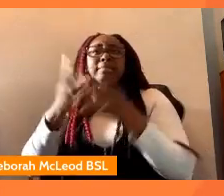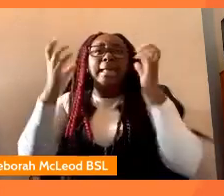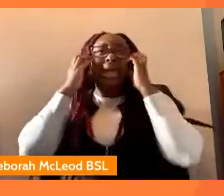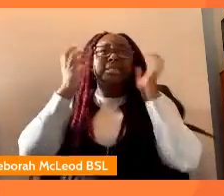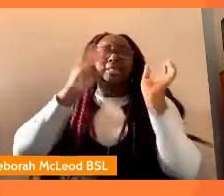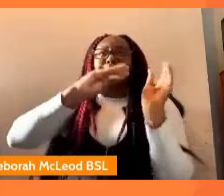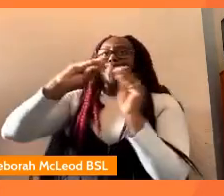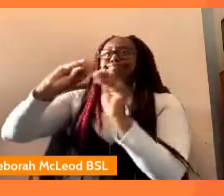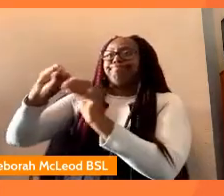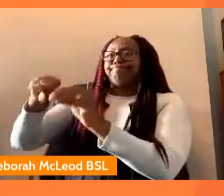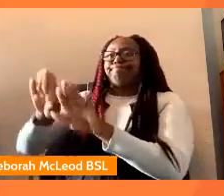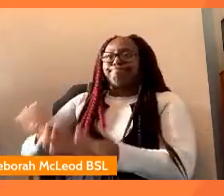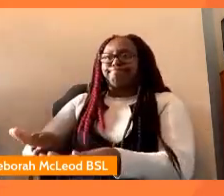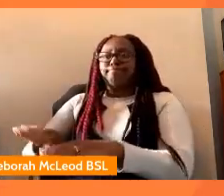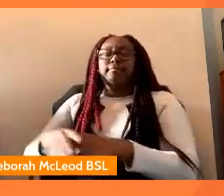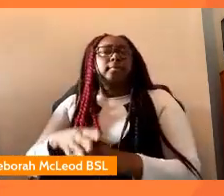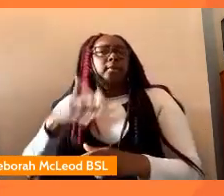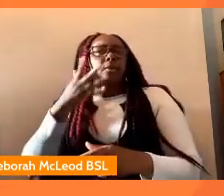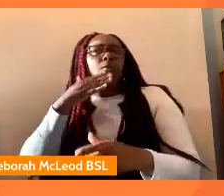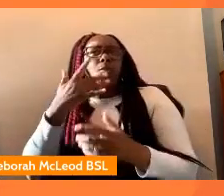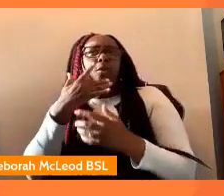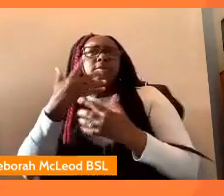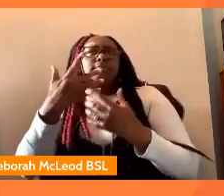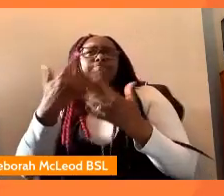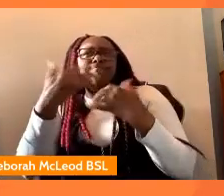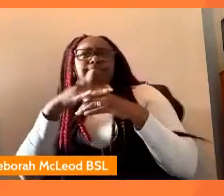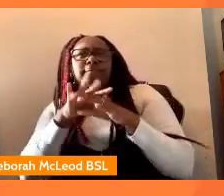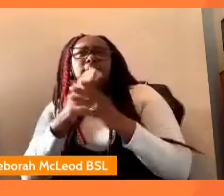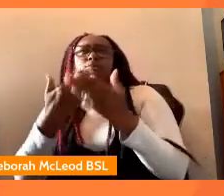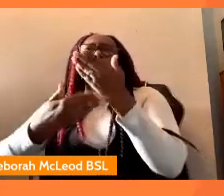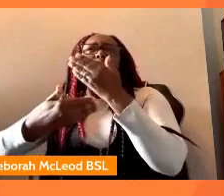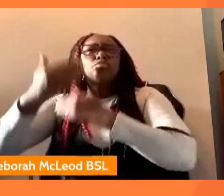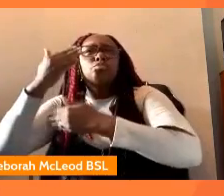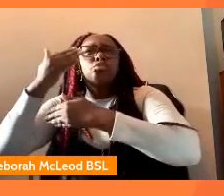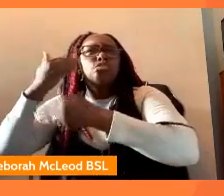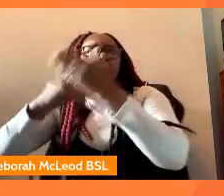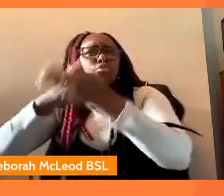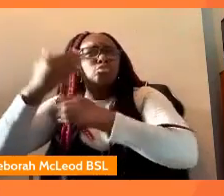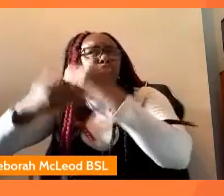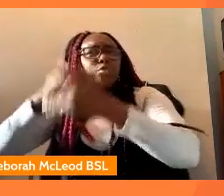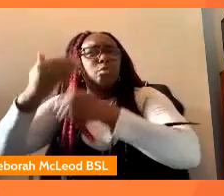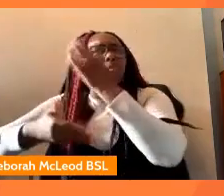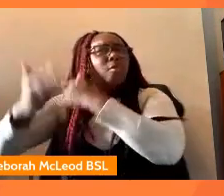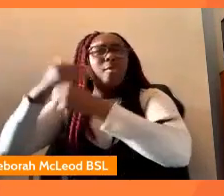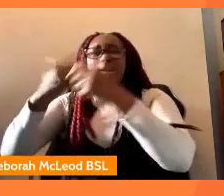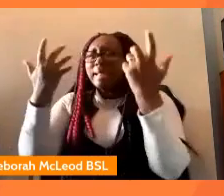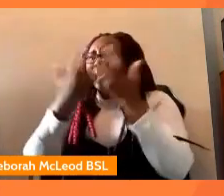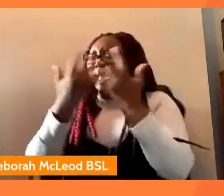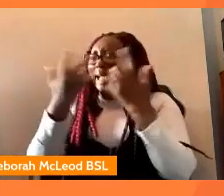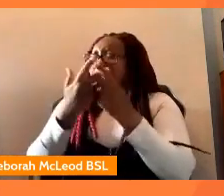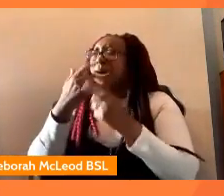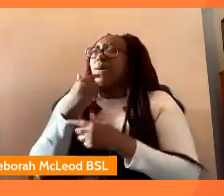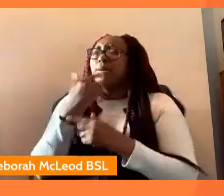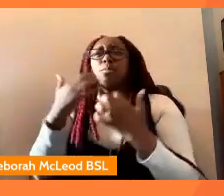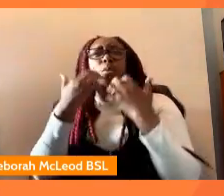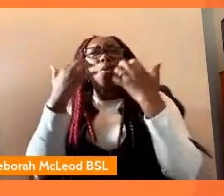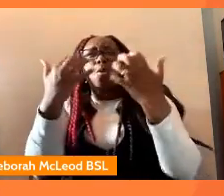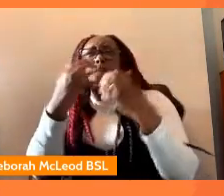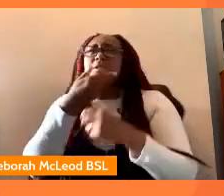Plus we wanted to engage with stories from the past and we thought how can we get audiences and people excited about history?